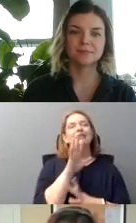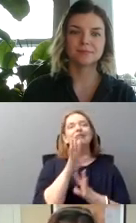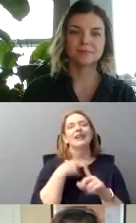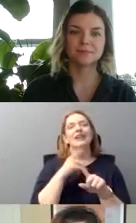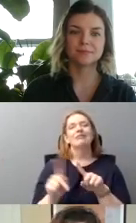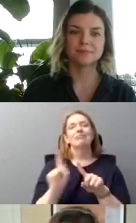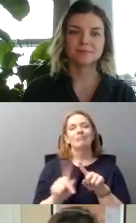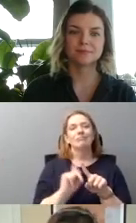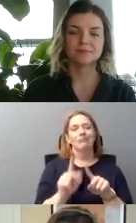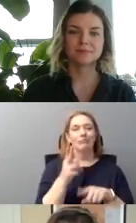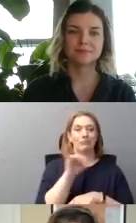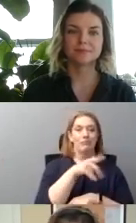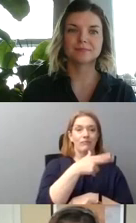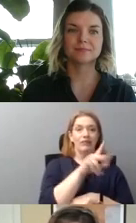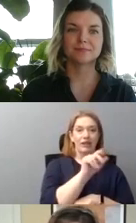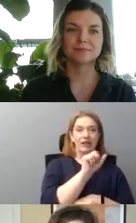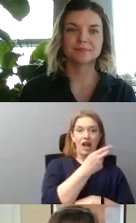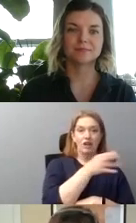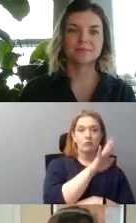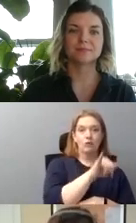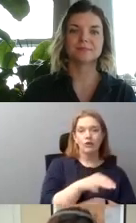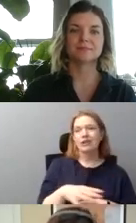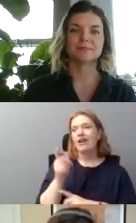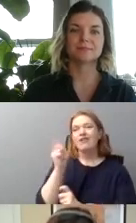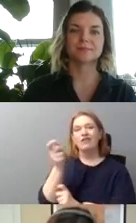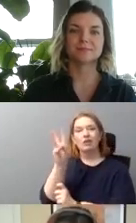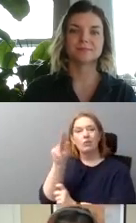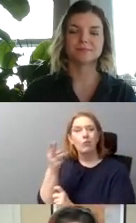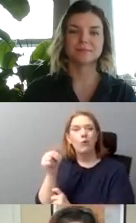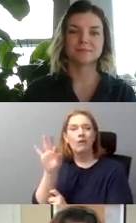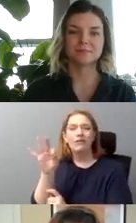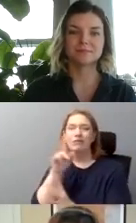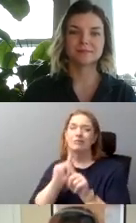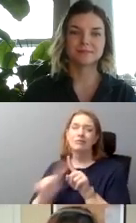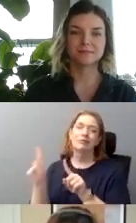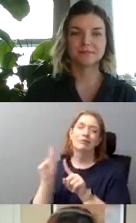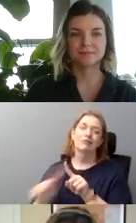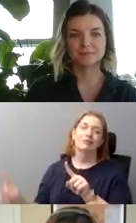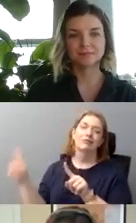to Haite-Ashbury, and too many other places to mention here. Each promises its own delights and